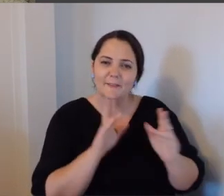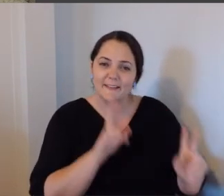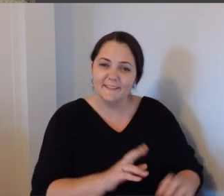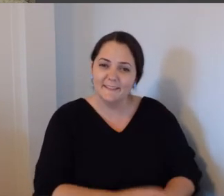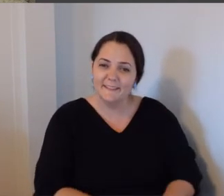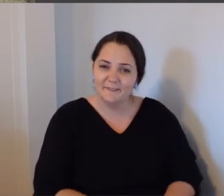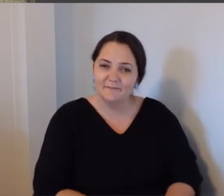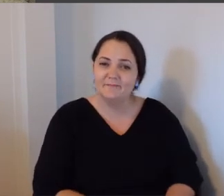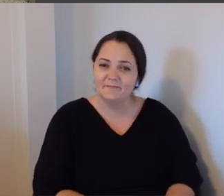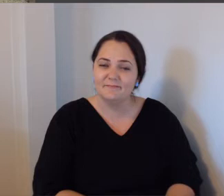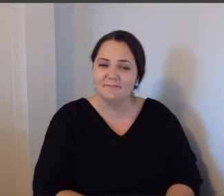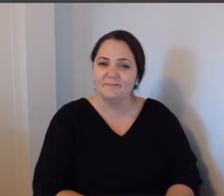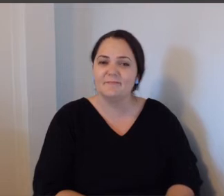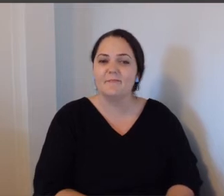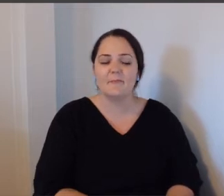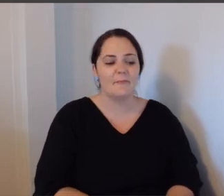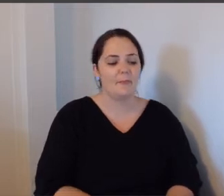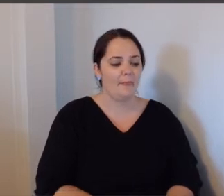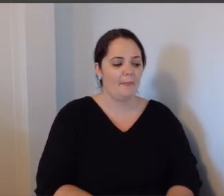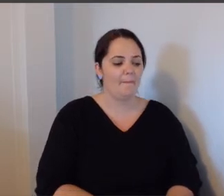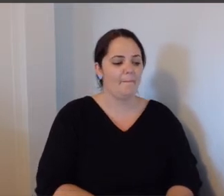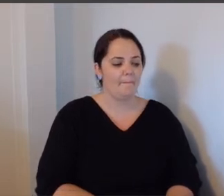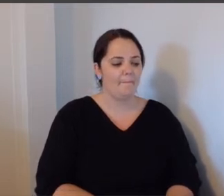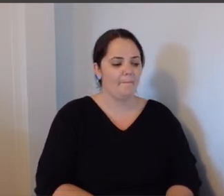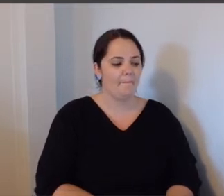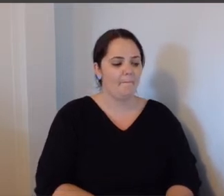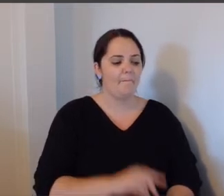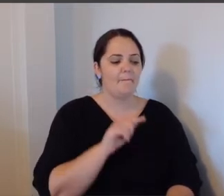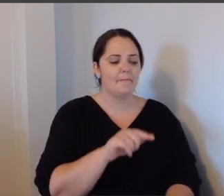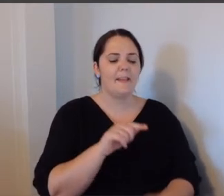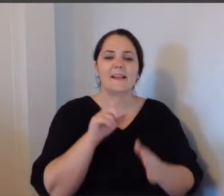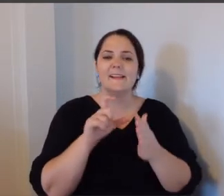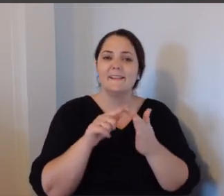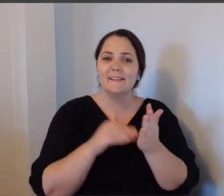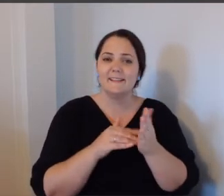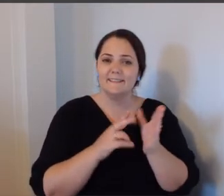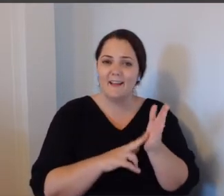Now this painting by Paul Cézanne that's in the show reminds us of just how controversial the